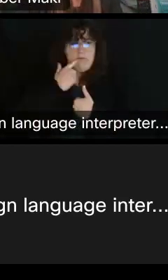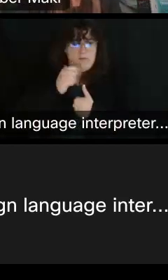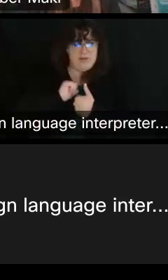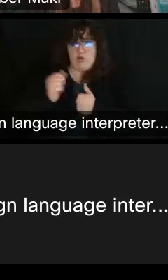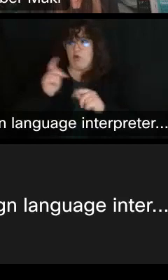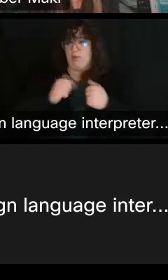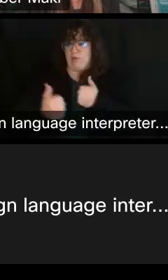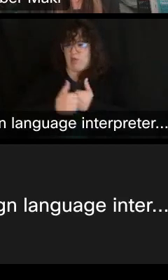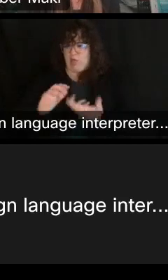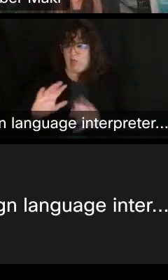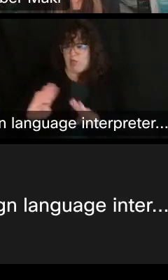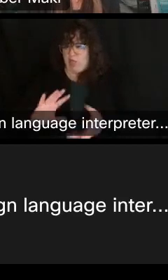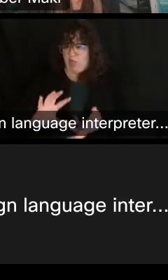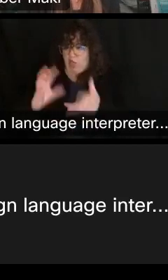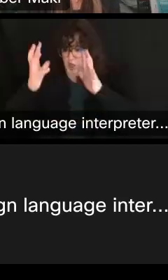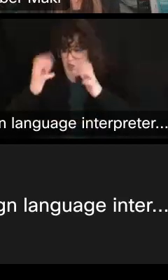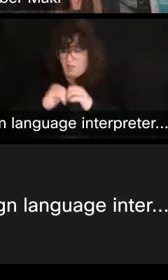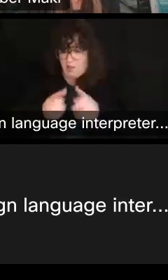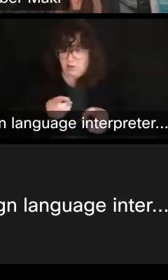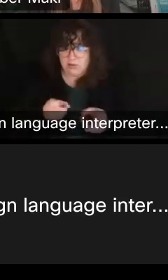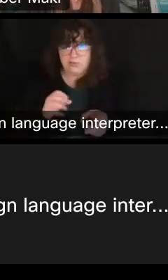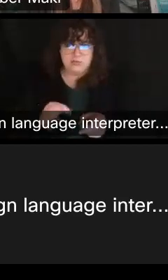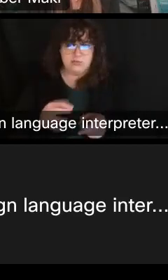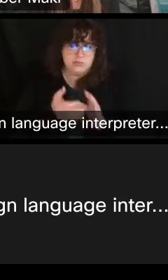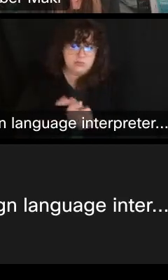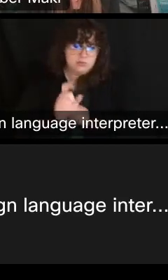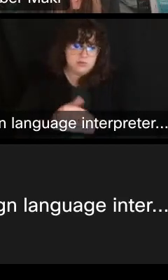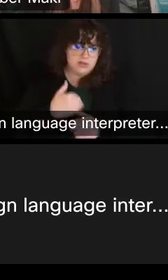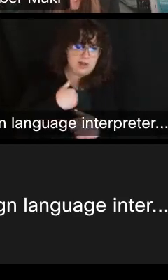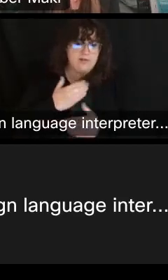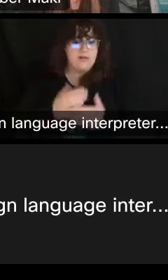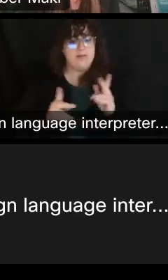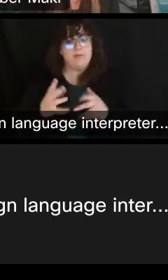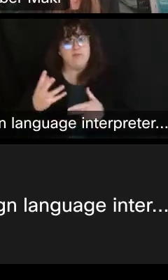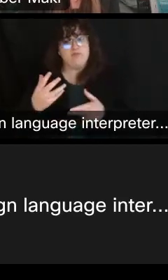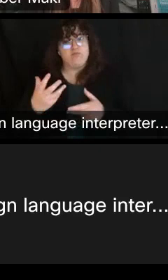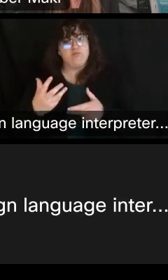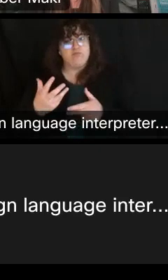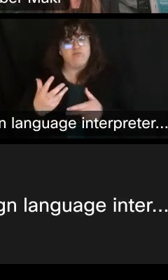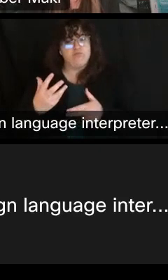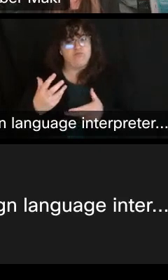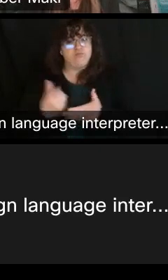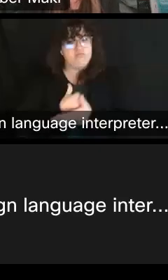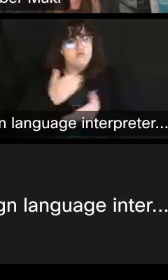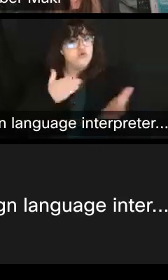Some people who are utilizing this service are doing it because they've been denied for more